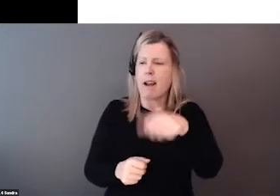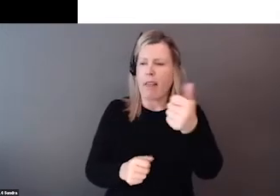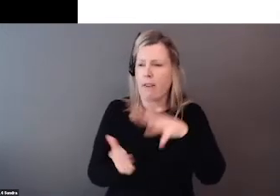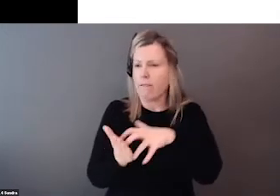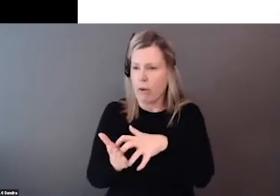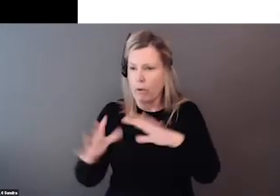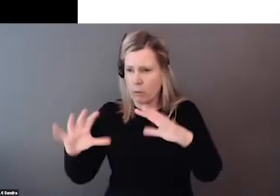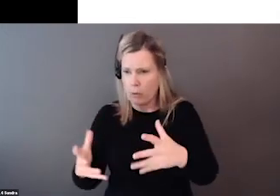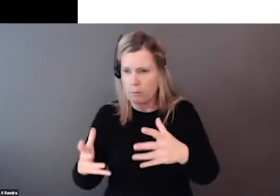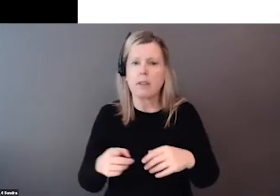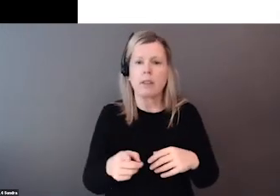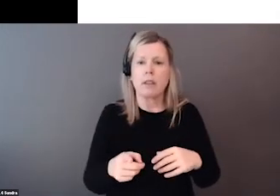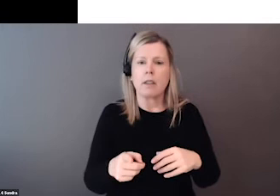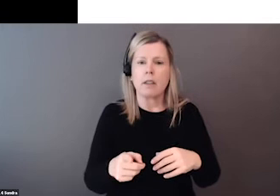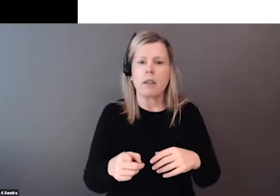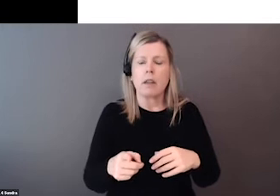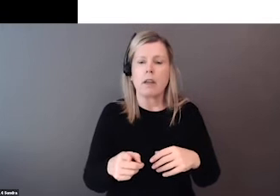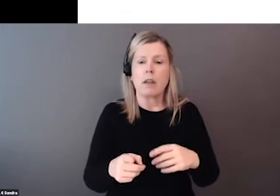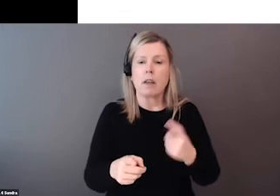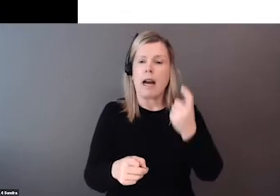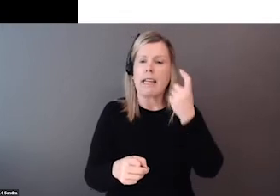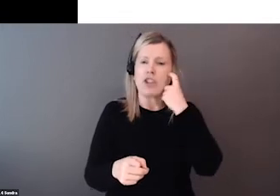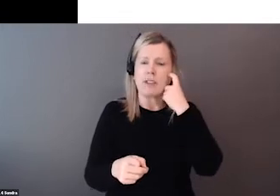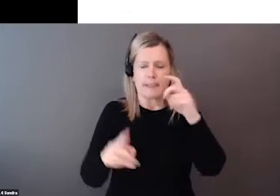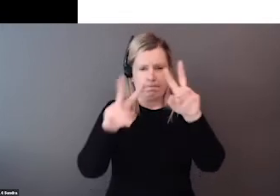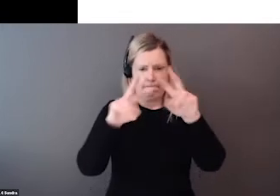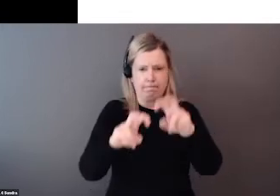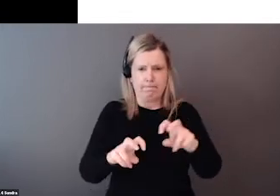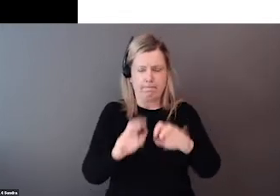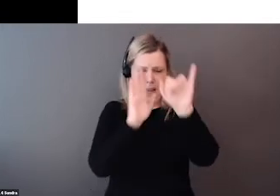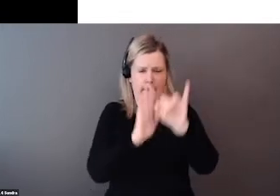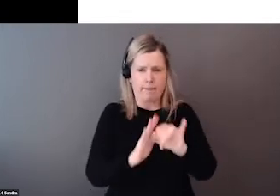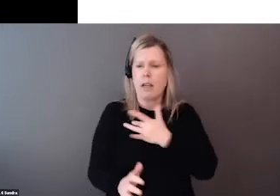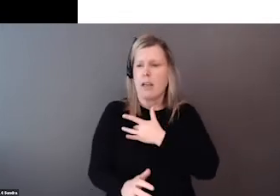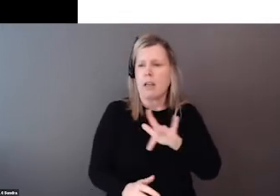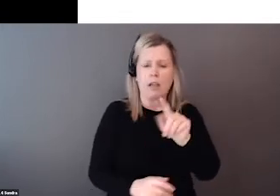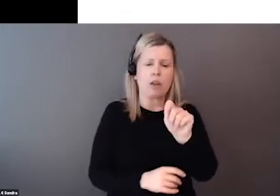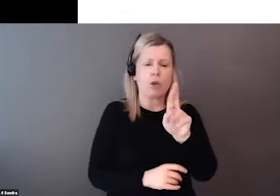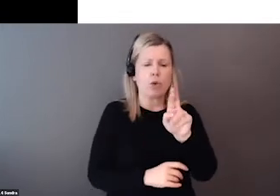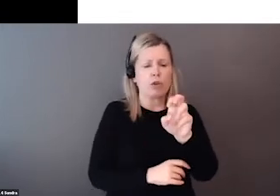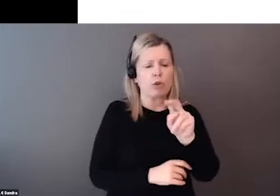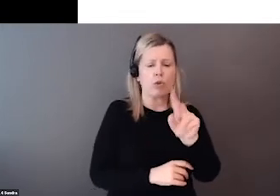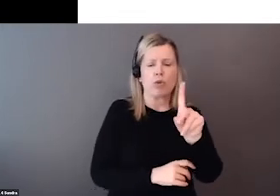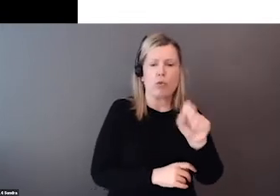And so, I recently completed an evidence synthesis to examine trends in the future of work that could impact the employment of vulnerable groups.